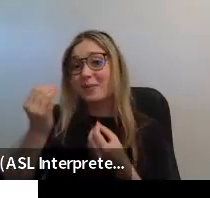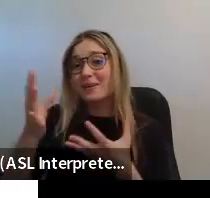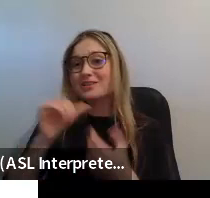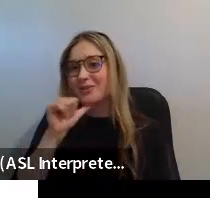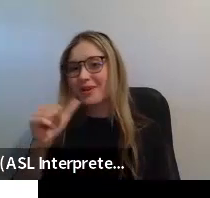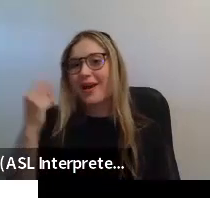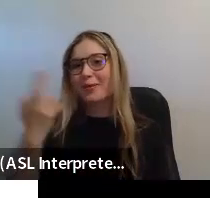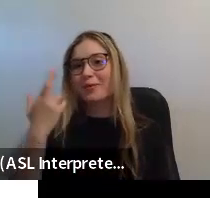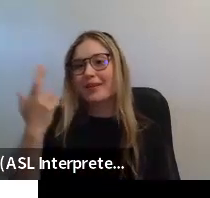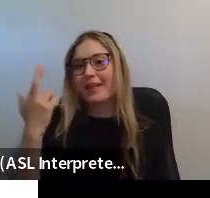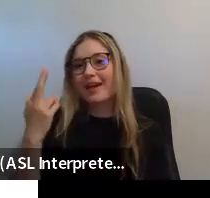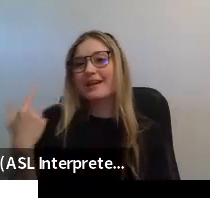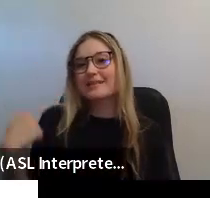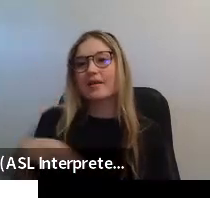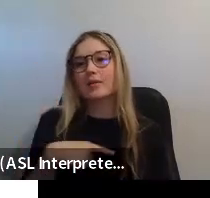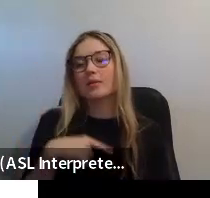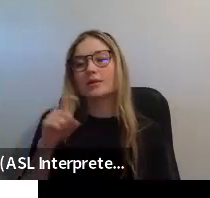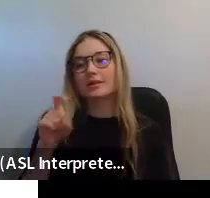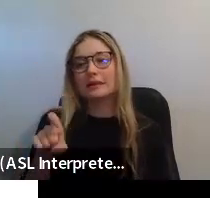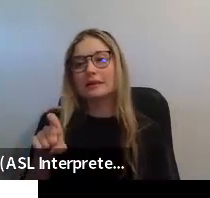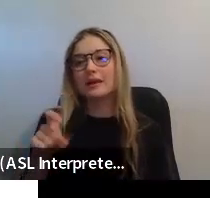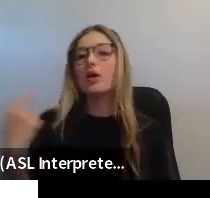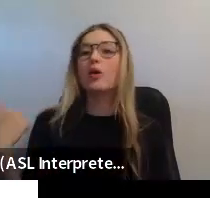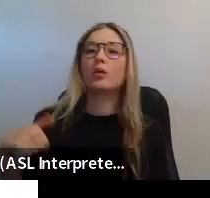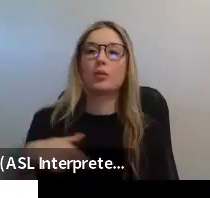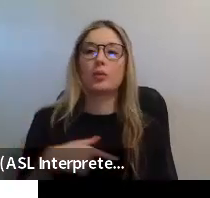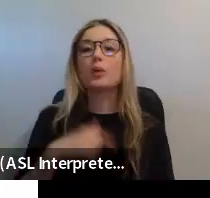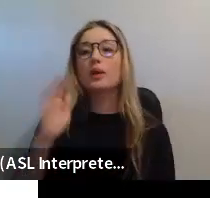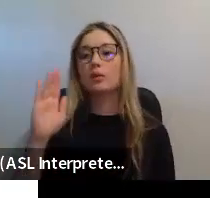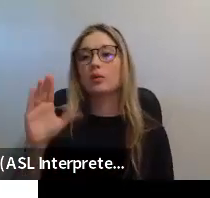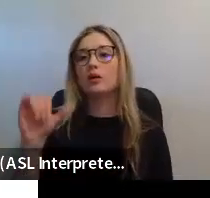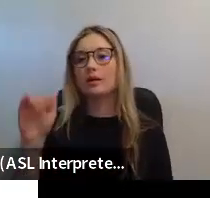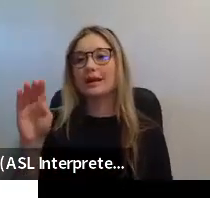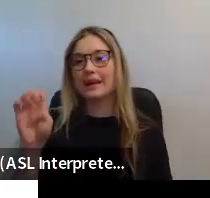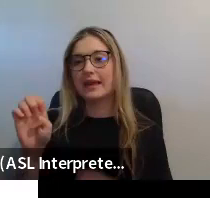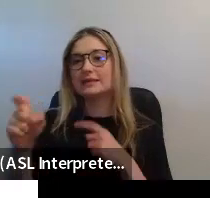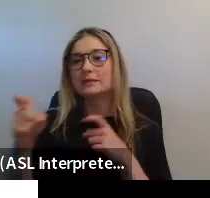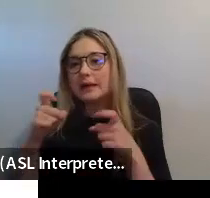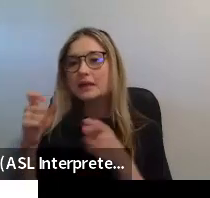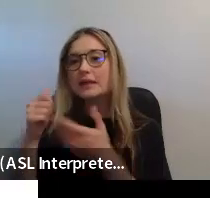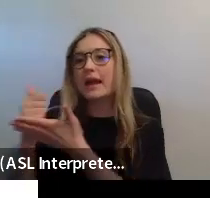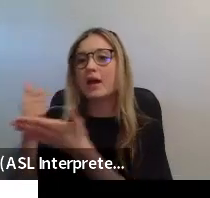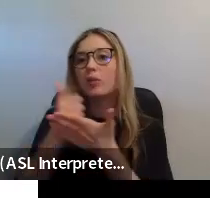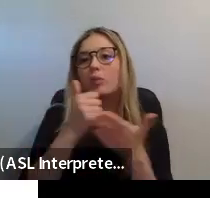you're gonna need it. But we're we will kind of case manage it and help to connect the dots and connect people with resources outside of that, so that it can be done.